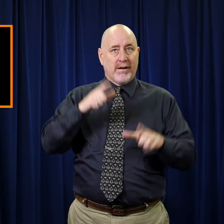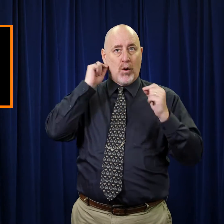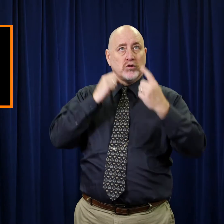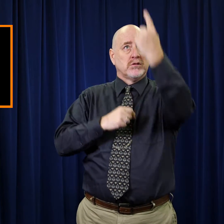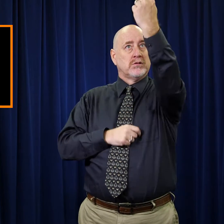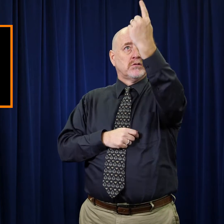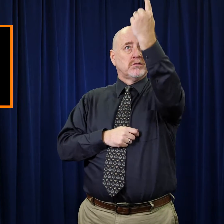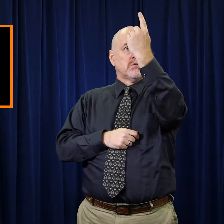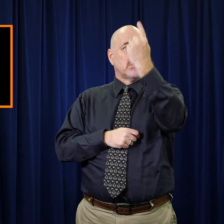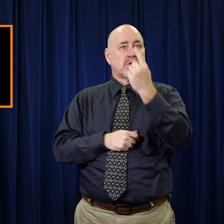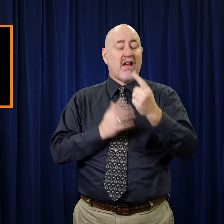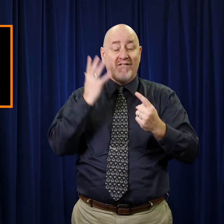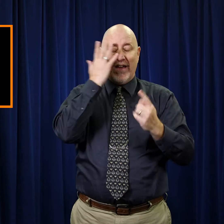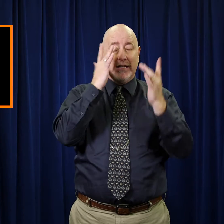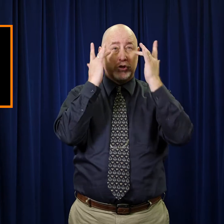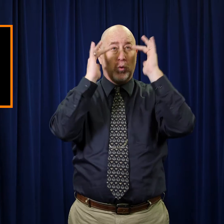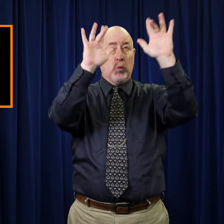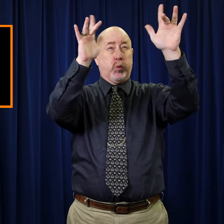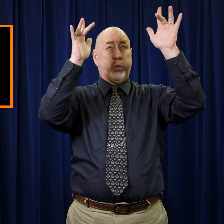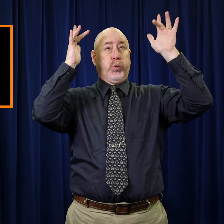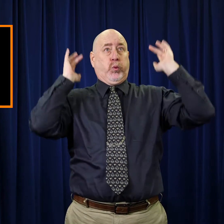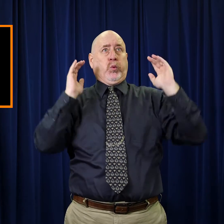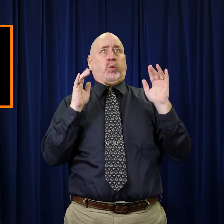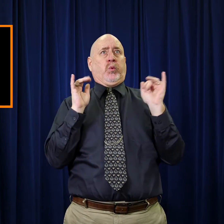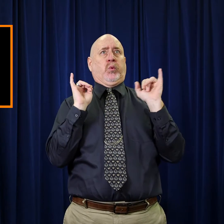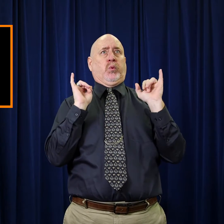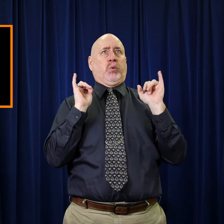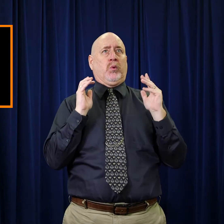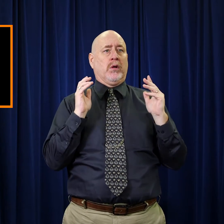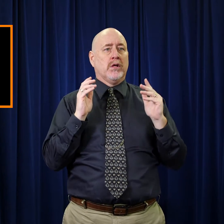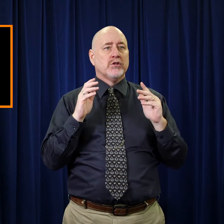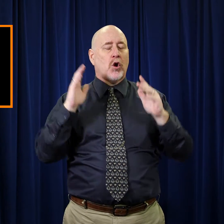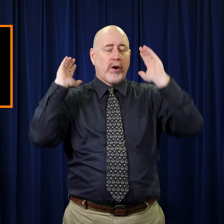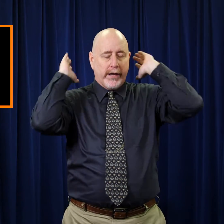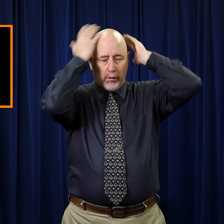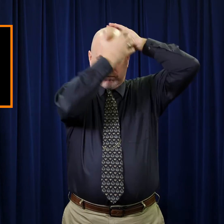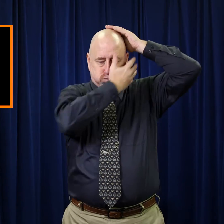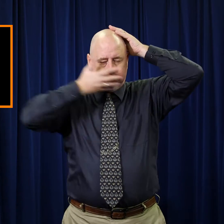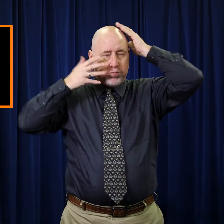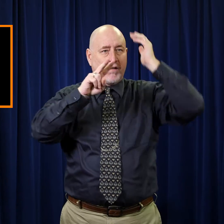were afraid of Moses that day because his face was shining. And he put a veil